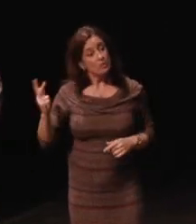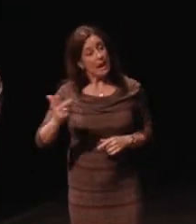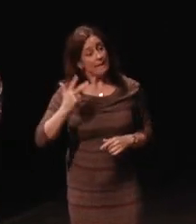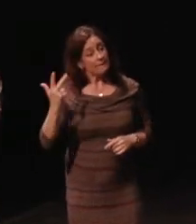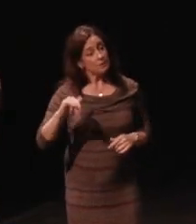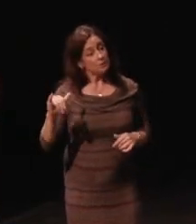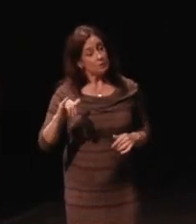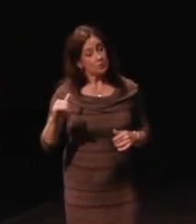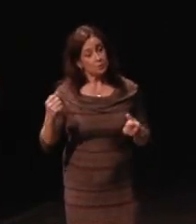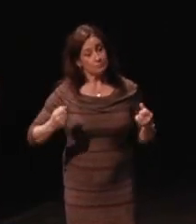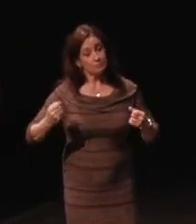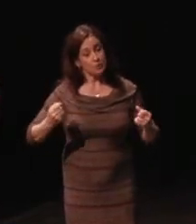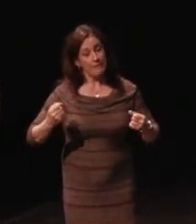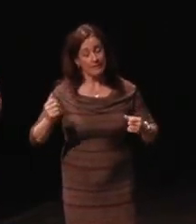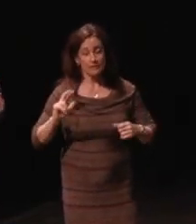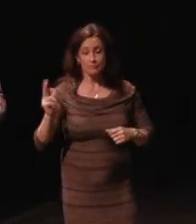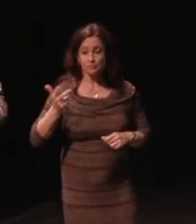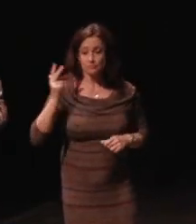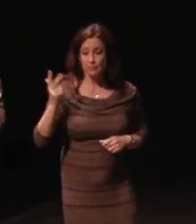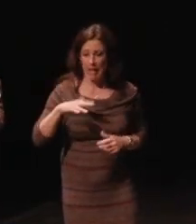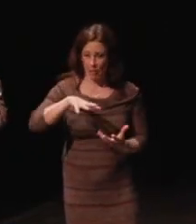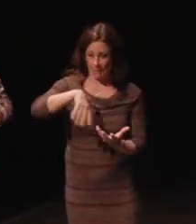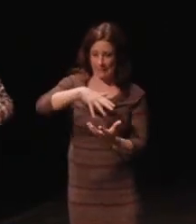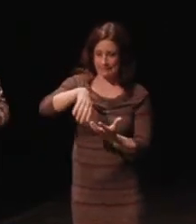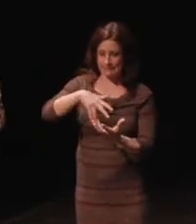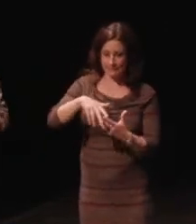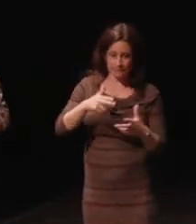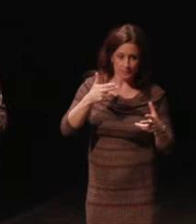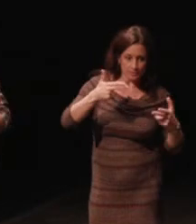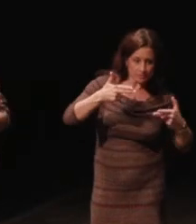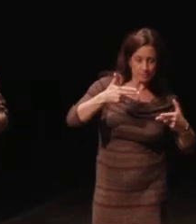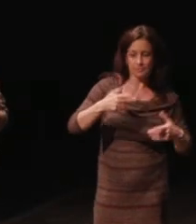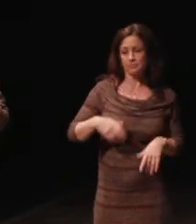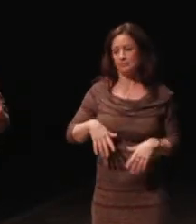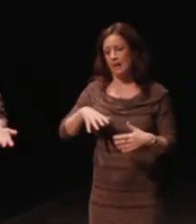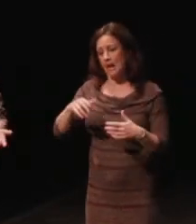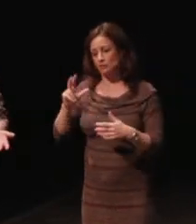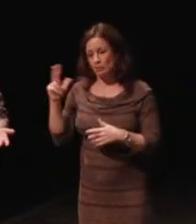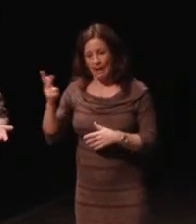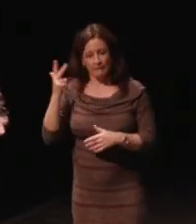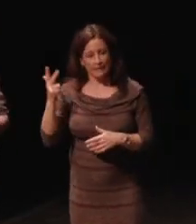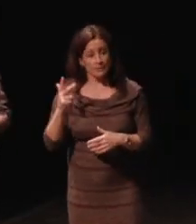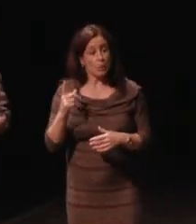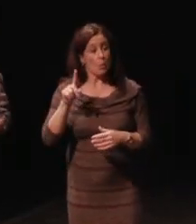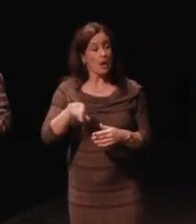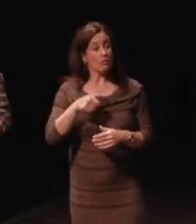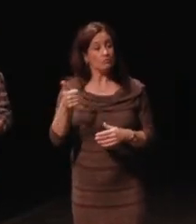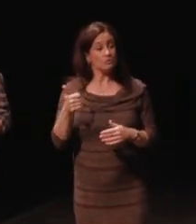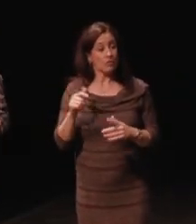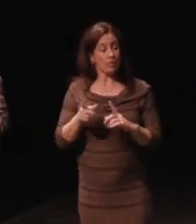And one of the original ways that we had for making the game more accessible was to be